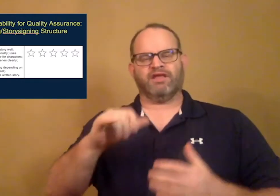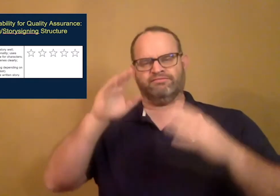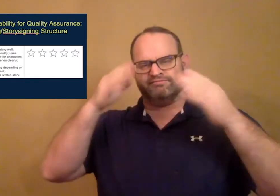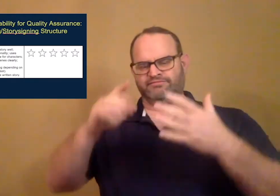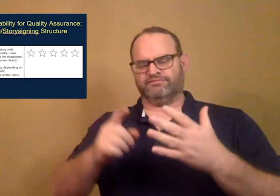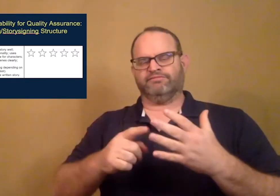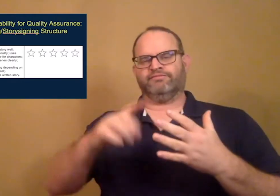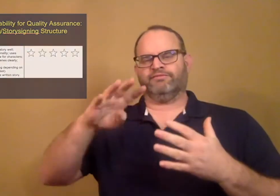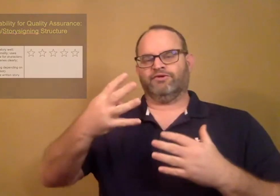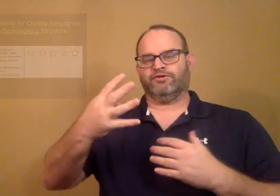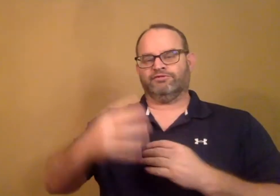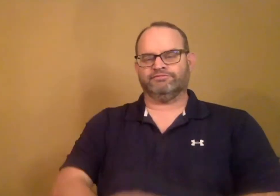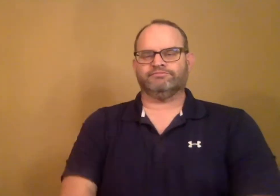All those are included in the fourth category.